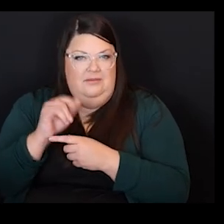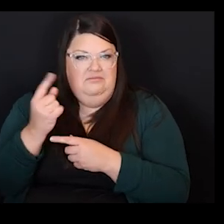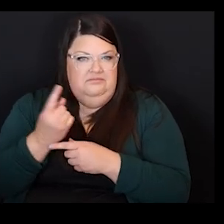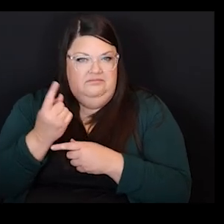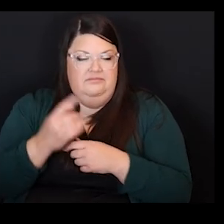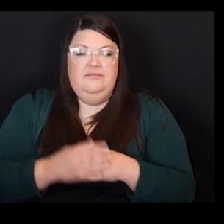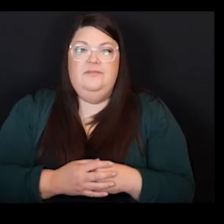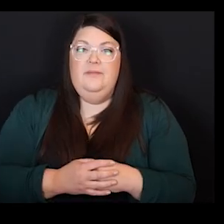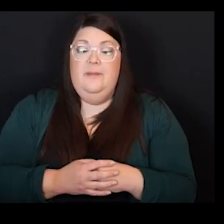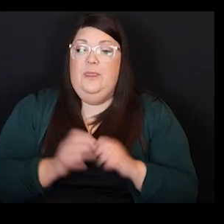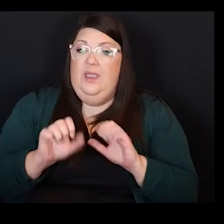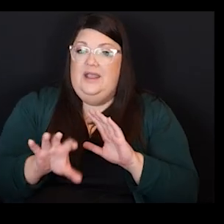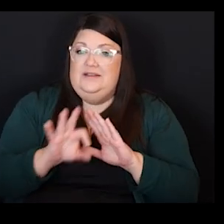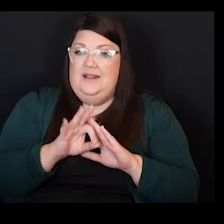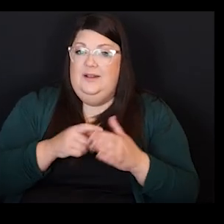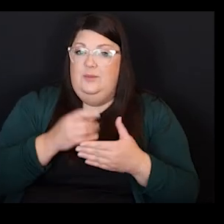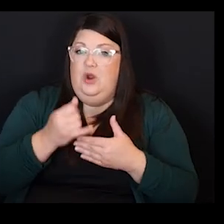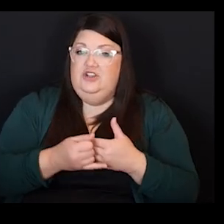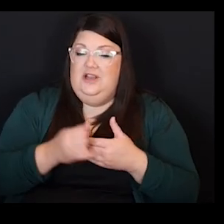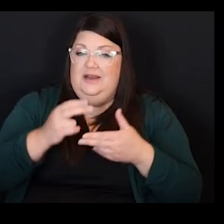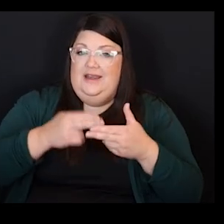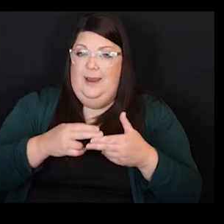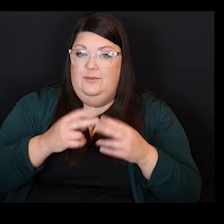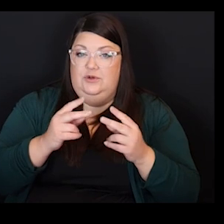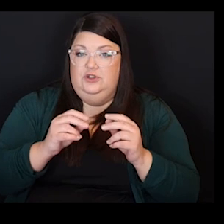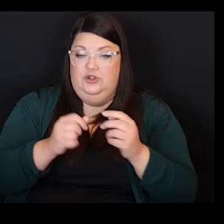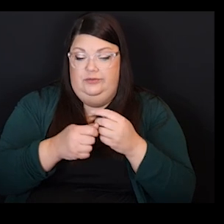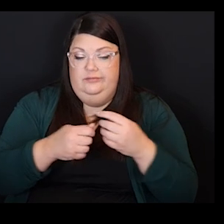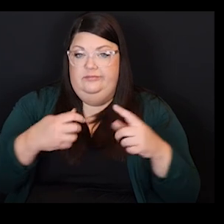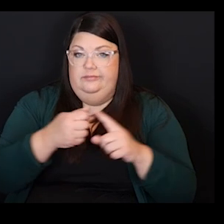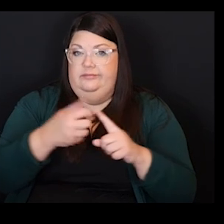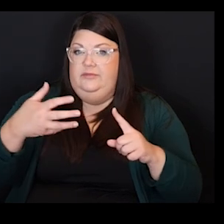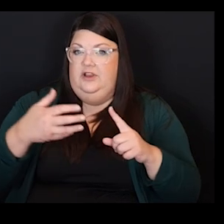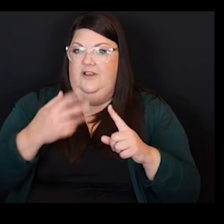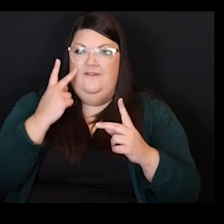You can select the project name to view more details – but we’ll get to that in just a minute.